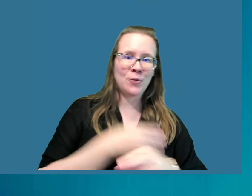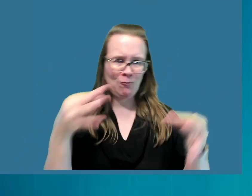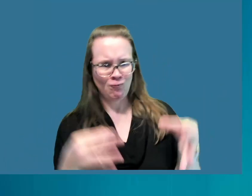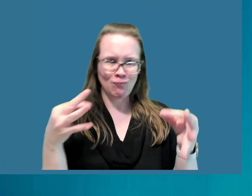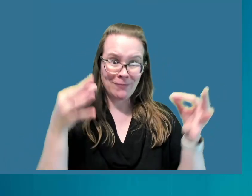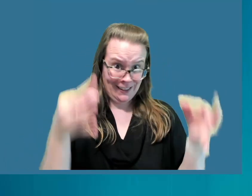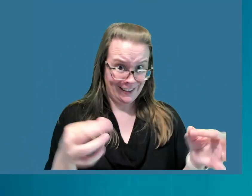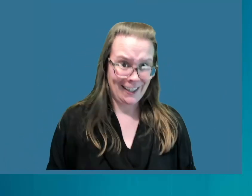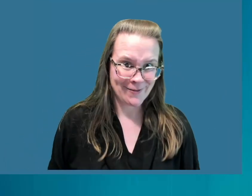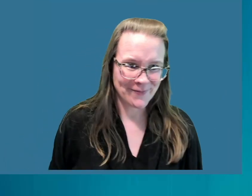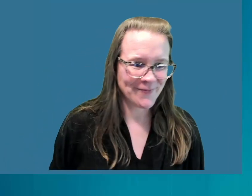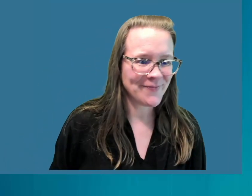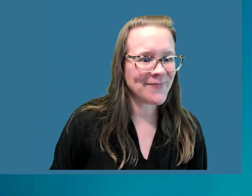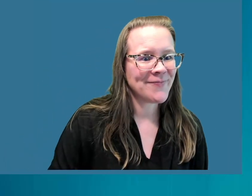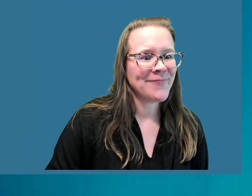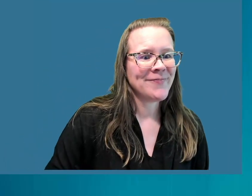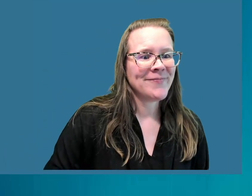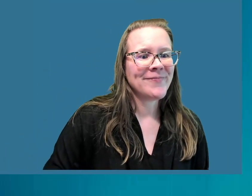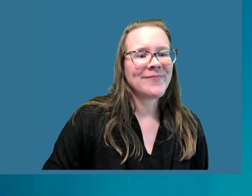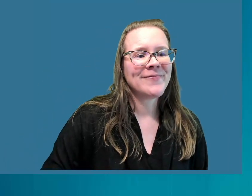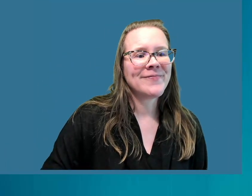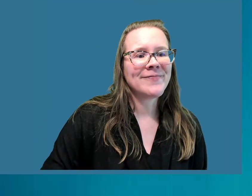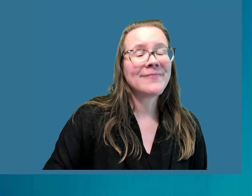feel like your cookies aren't measuring up after the base layer of decorating,